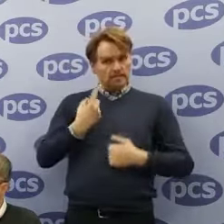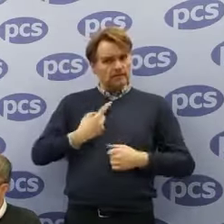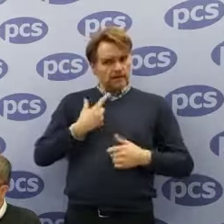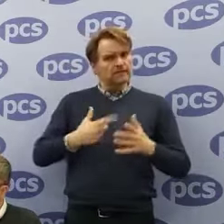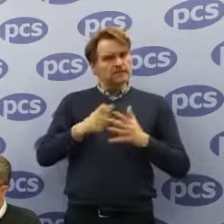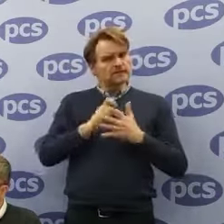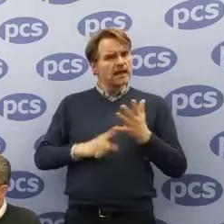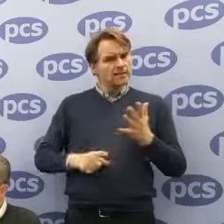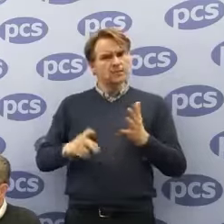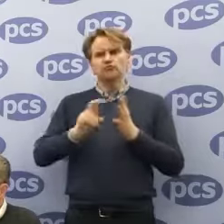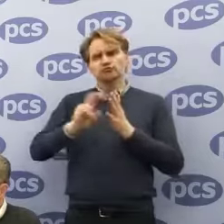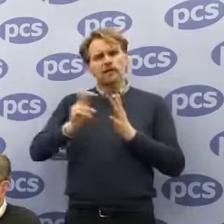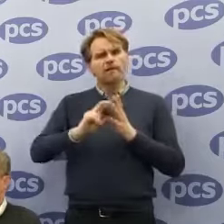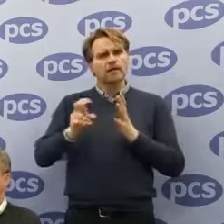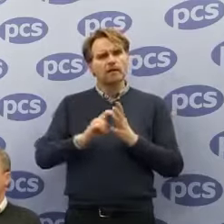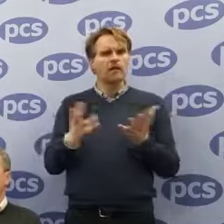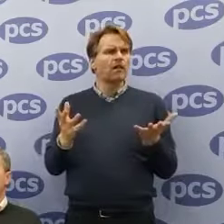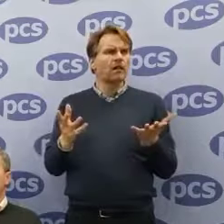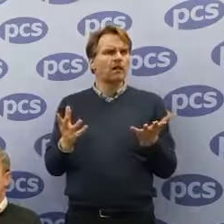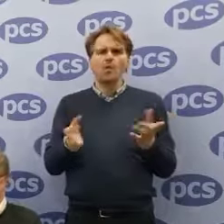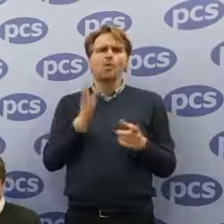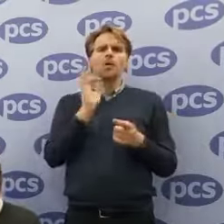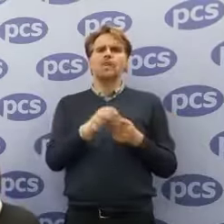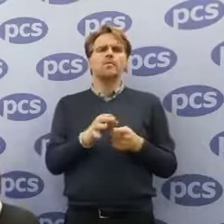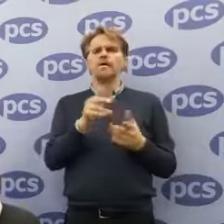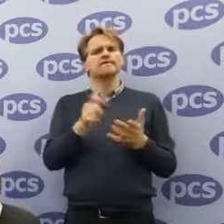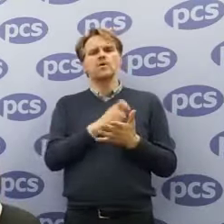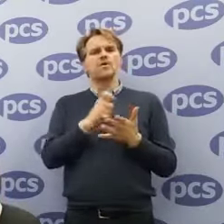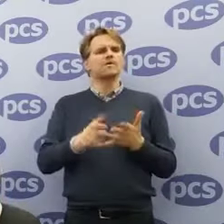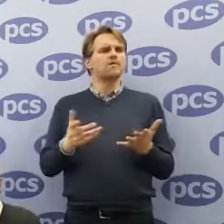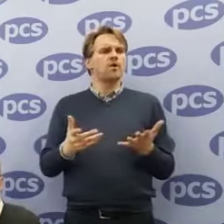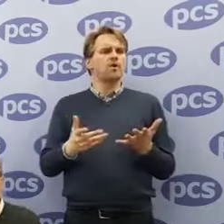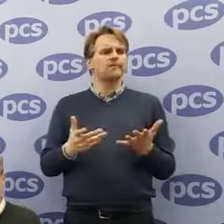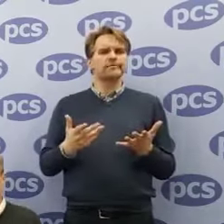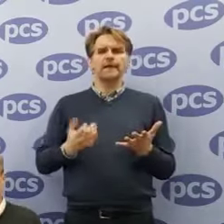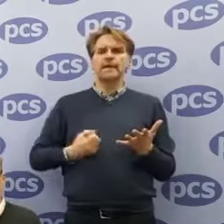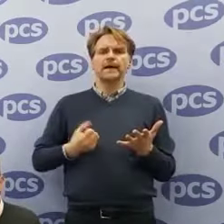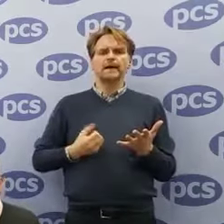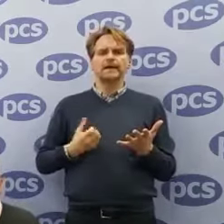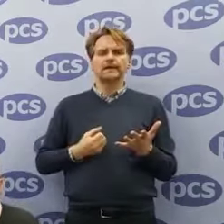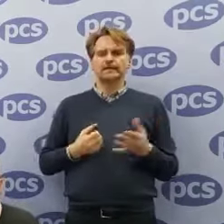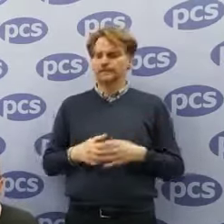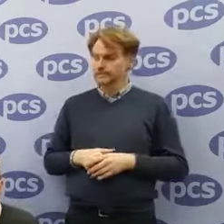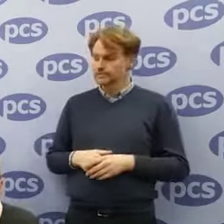fair? Well it's not fair let's start with that. It's not fair I mean the and